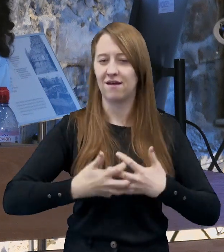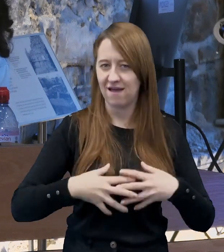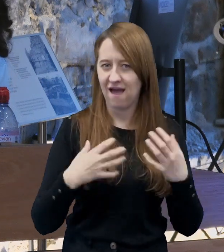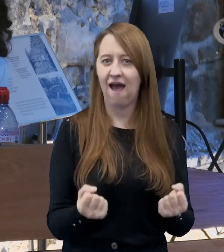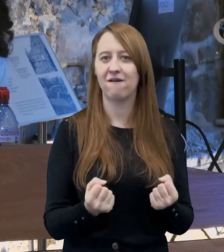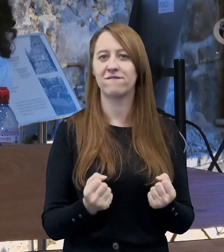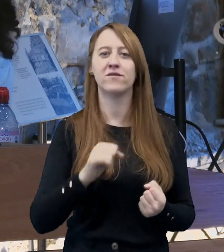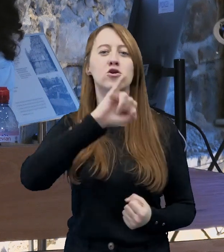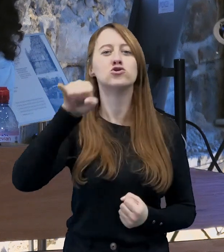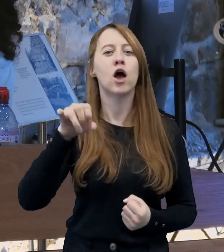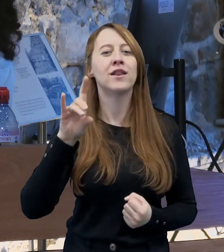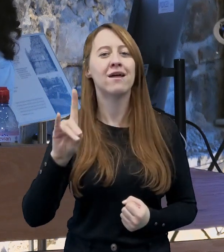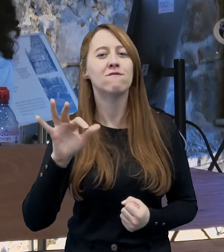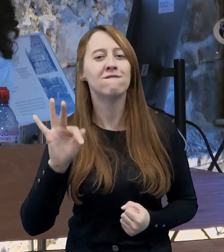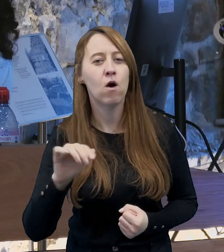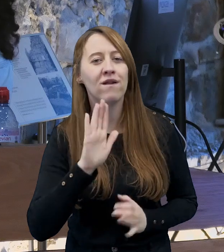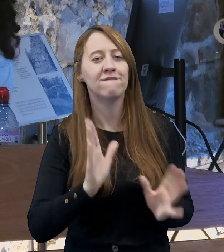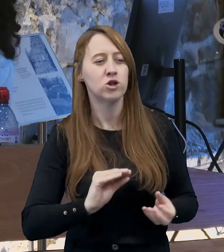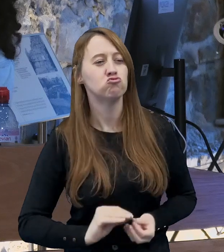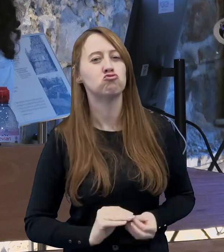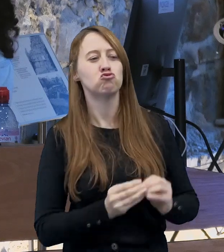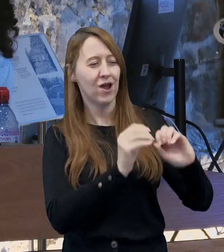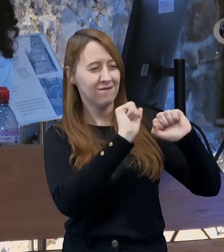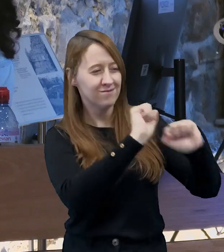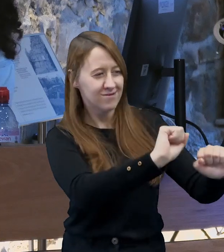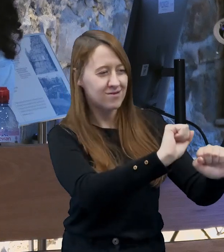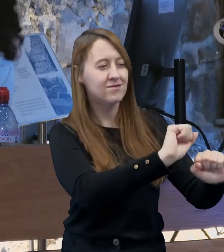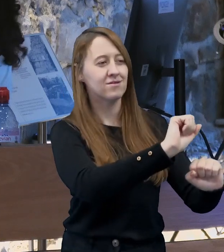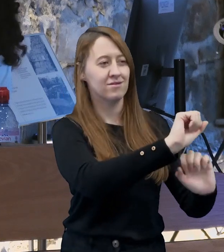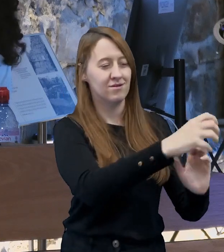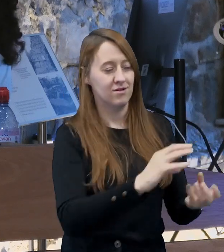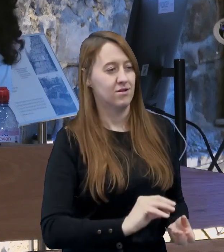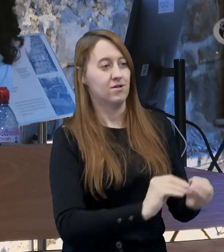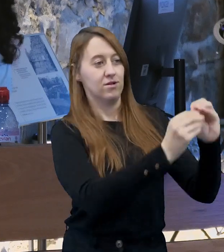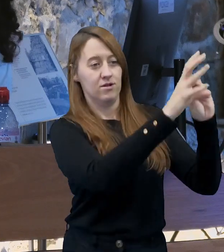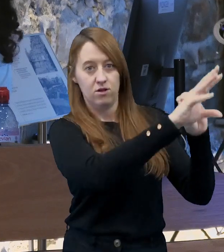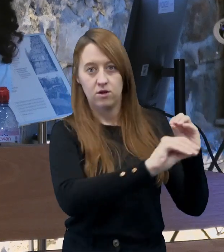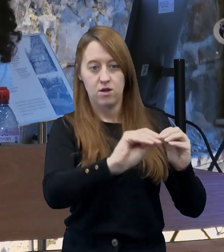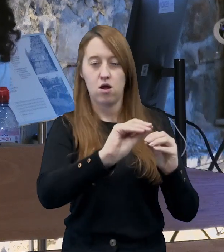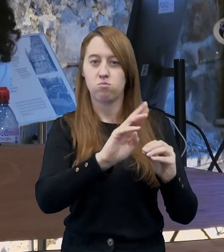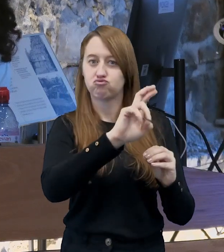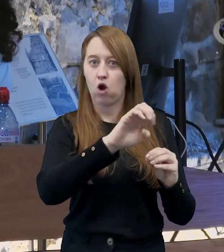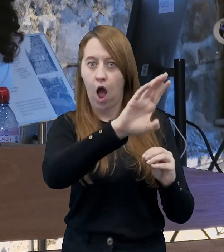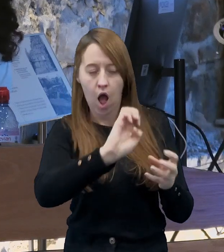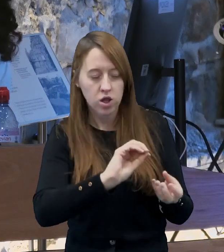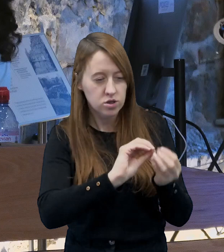bronzed to raise subscription, shown at international exhibitions in London and Dublin.